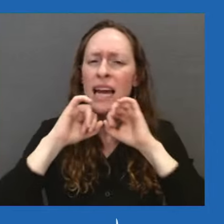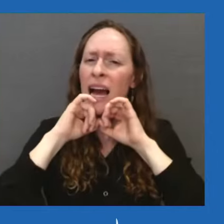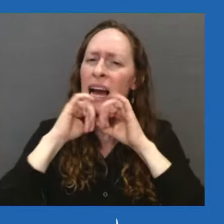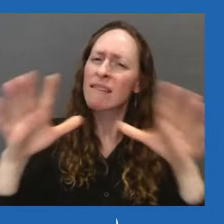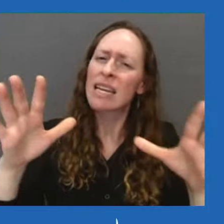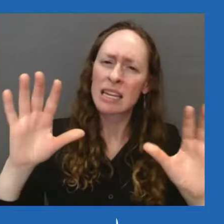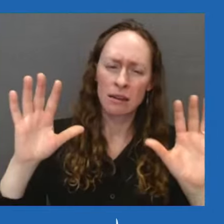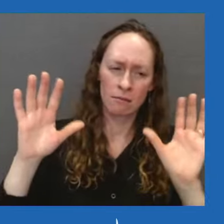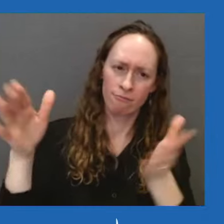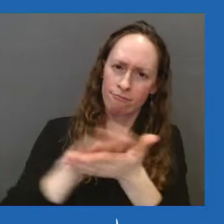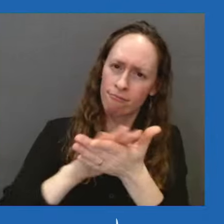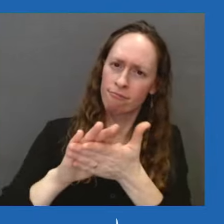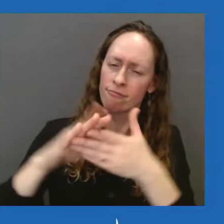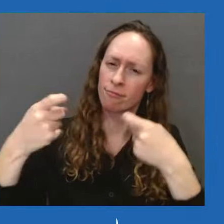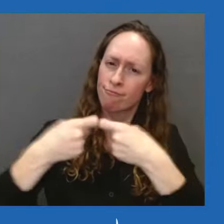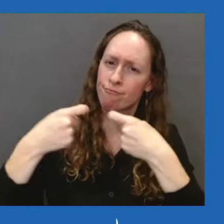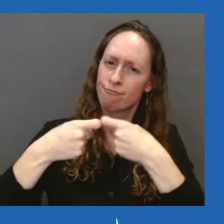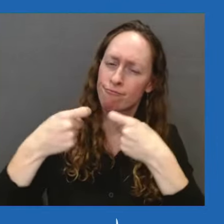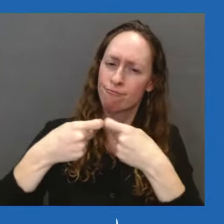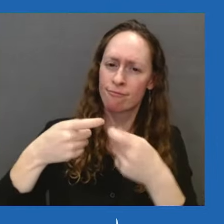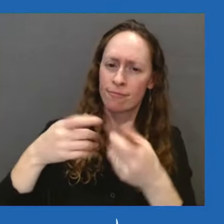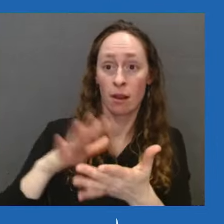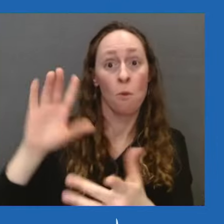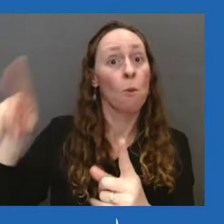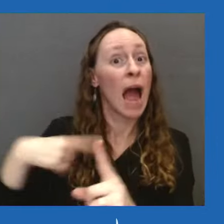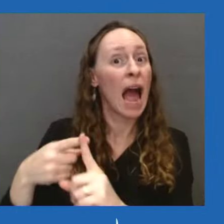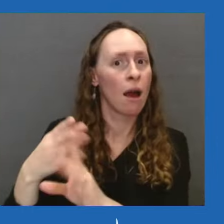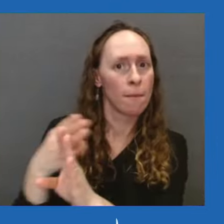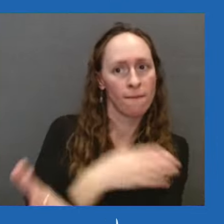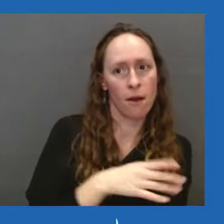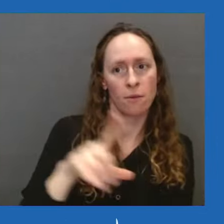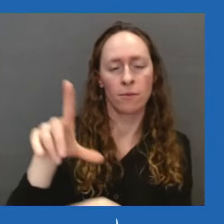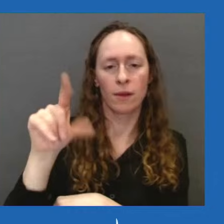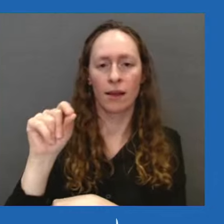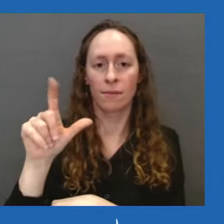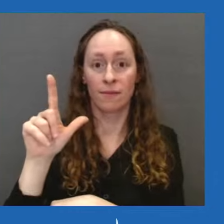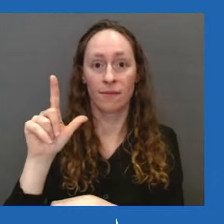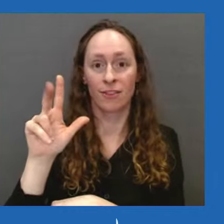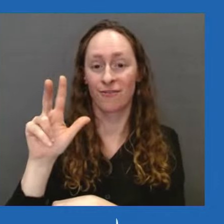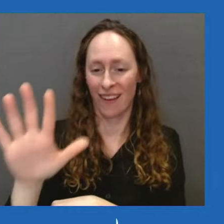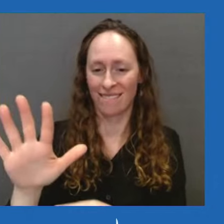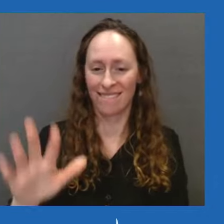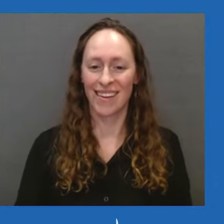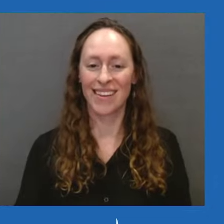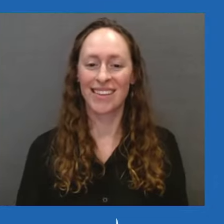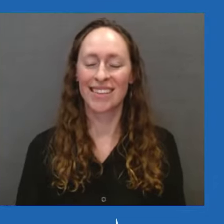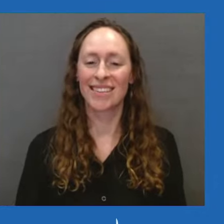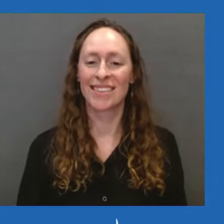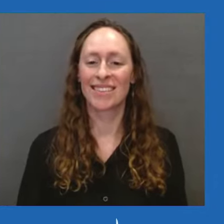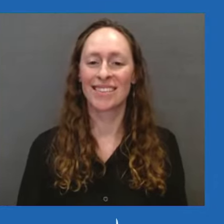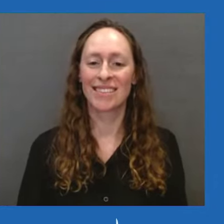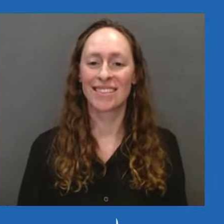started investing here -- here in Colorado. Here in Colorado, CS Wind, a Korean company,